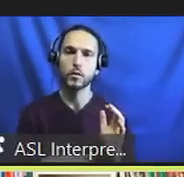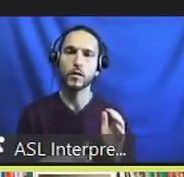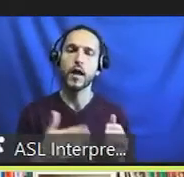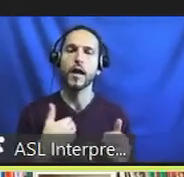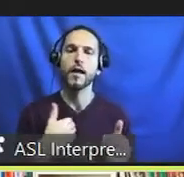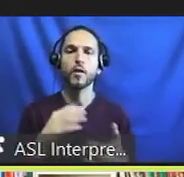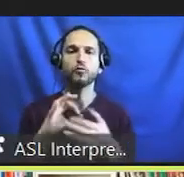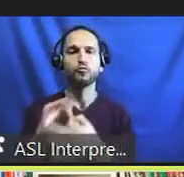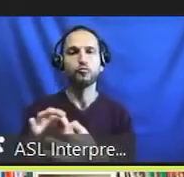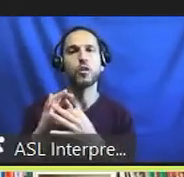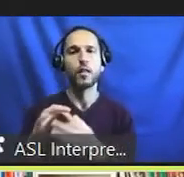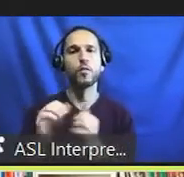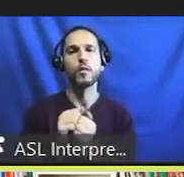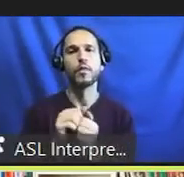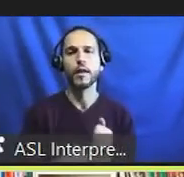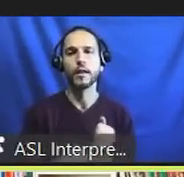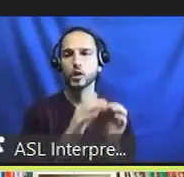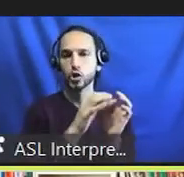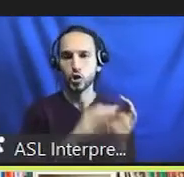with their interpreter, with their captionist.